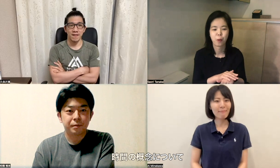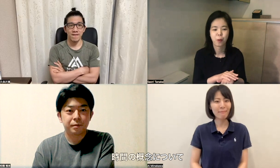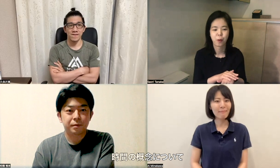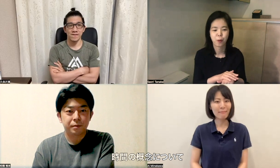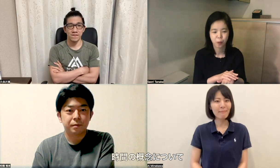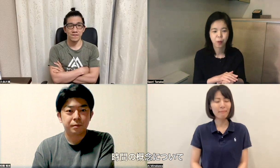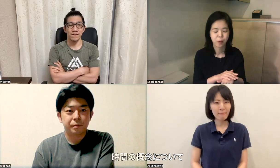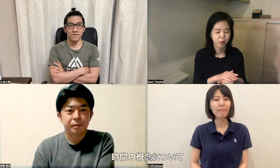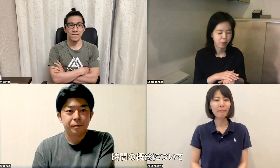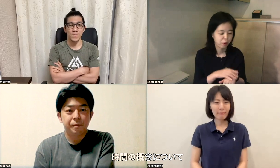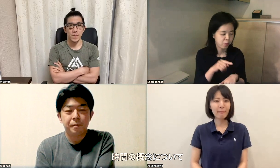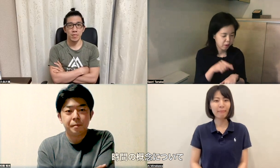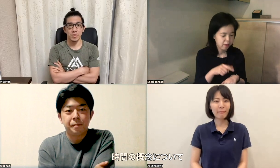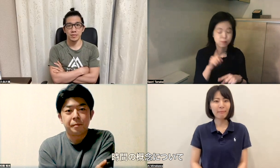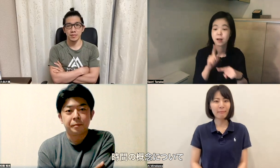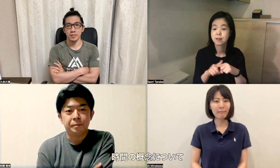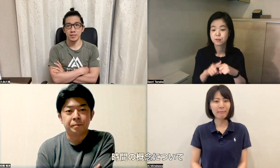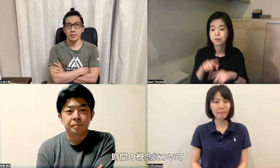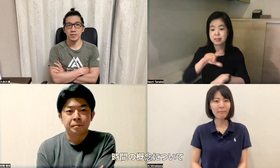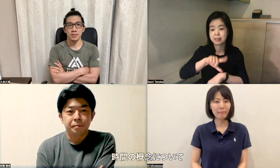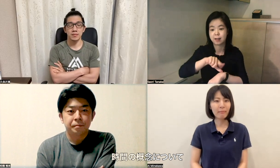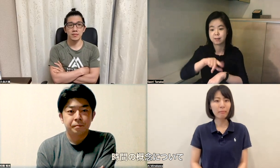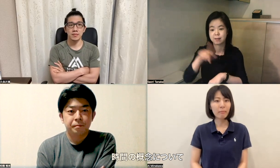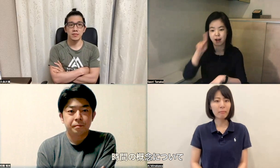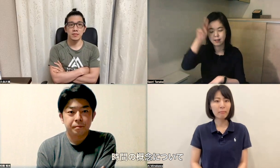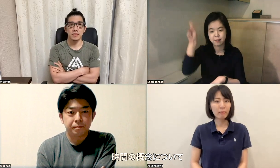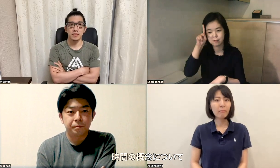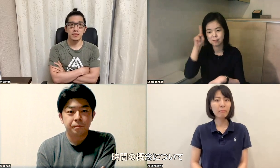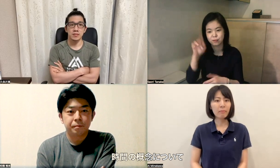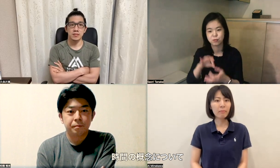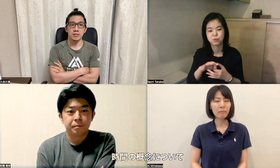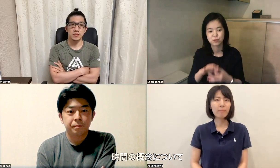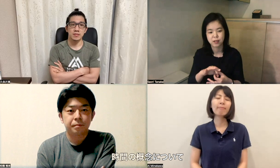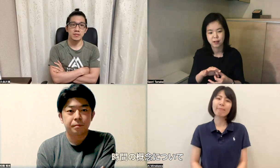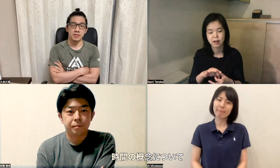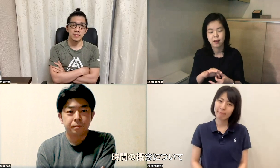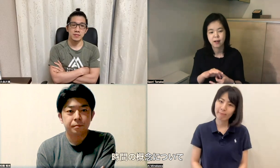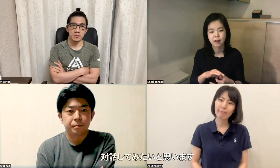as well as the concept of time.